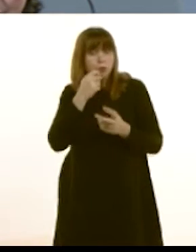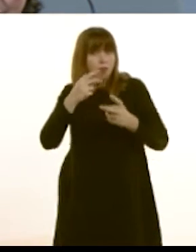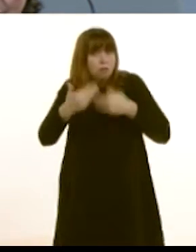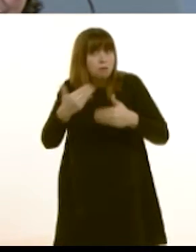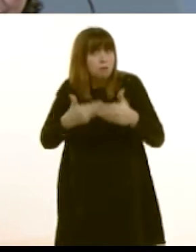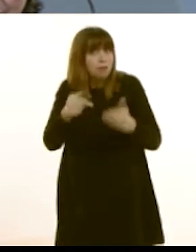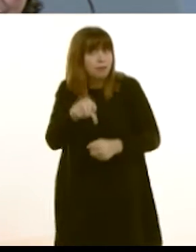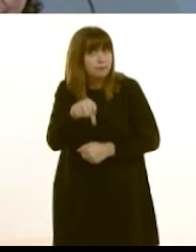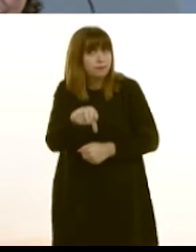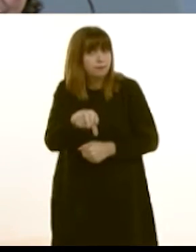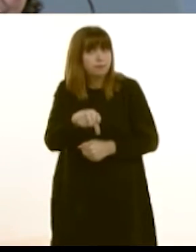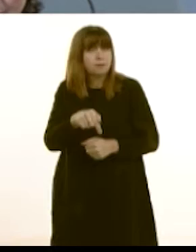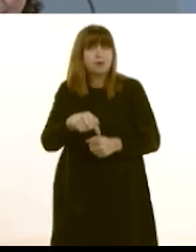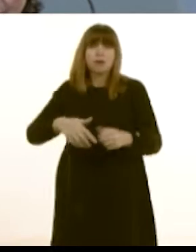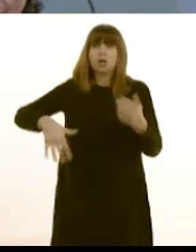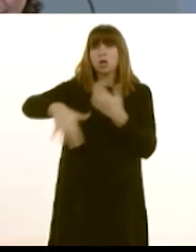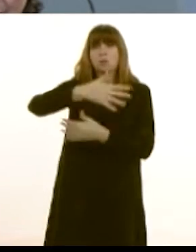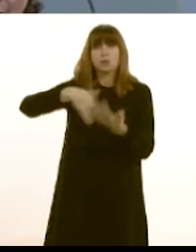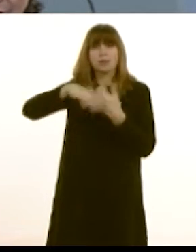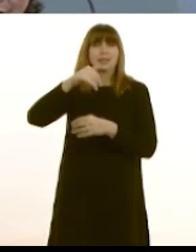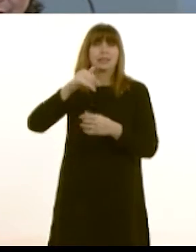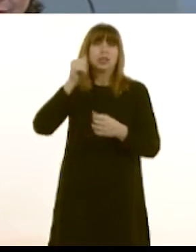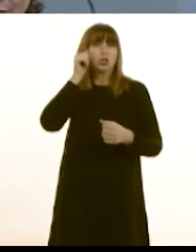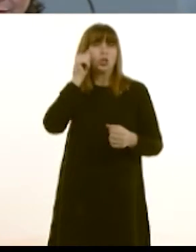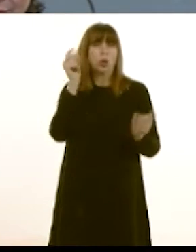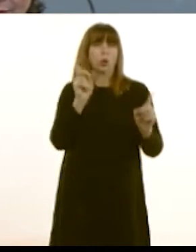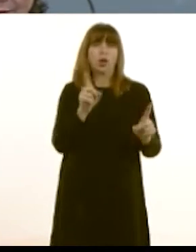For many communities, itís the big shiny projects that people look at that cost many